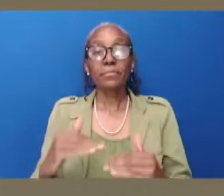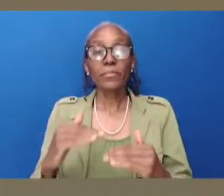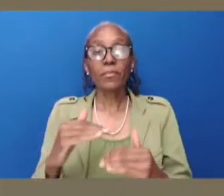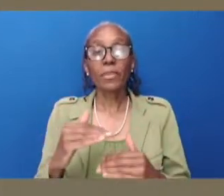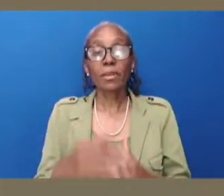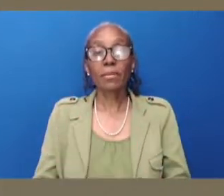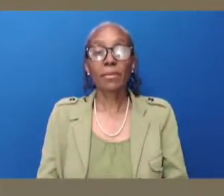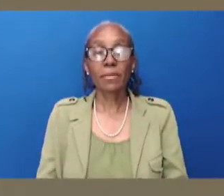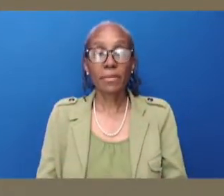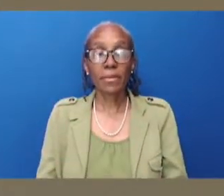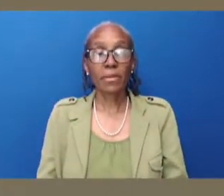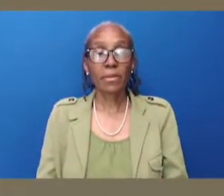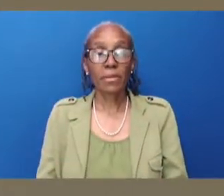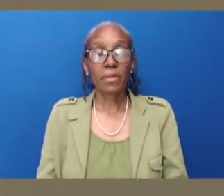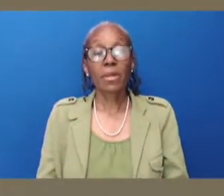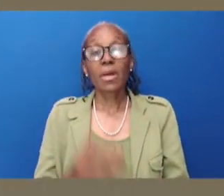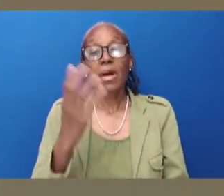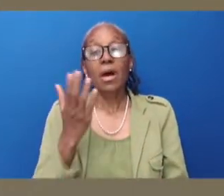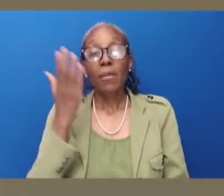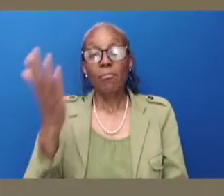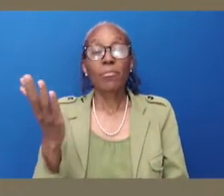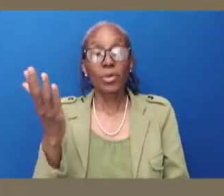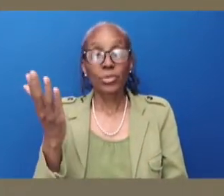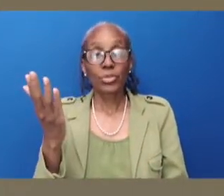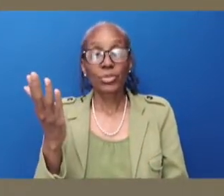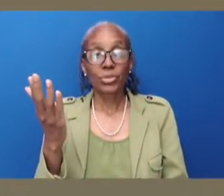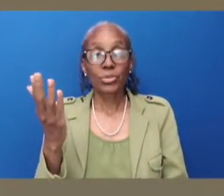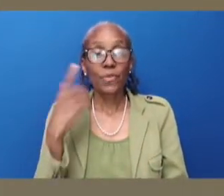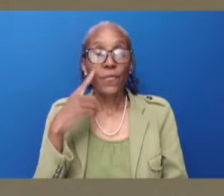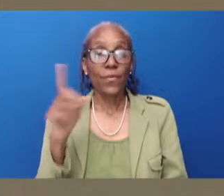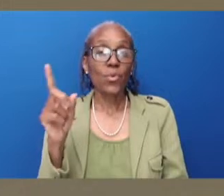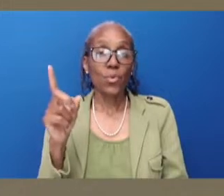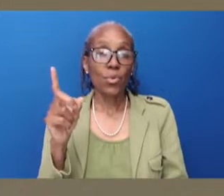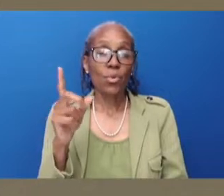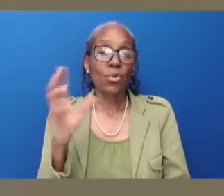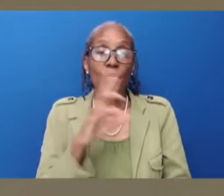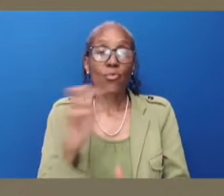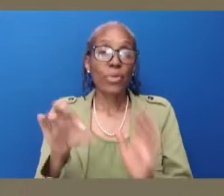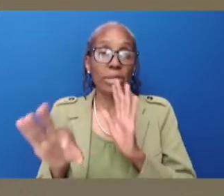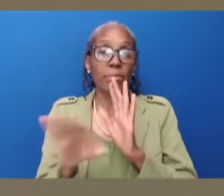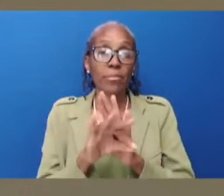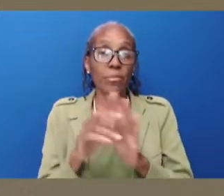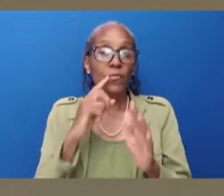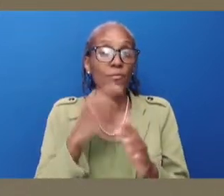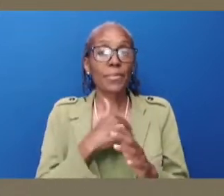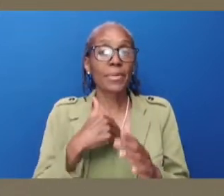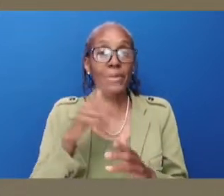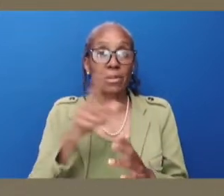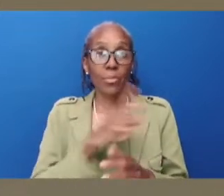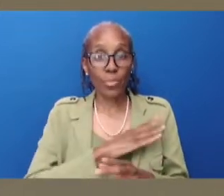OPPOSED? AYES HAVE IT.